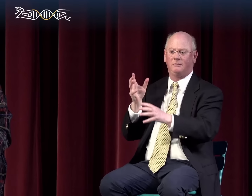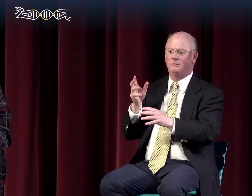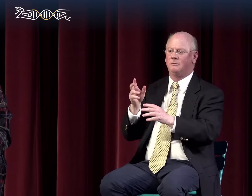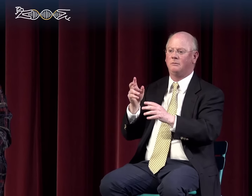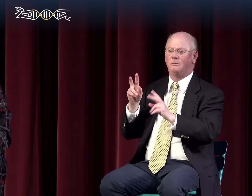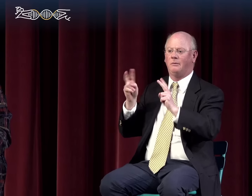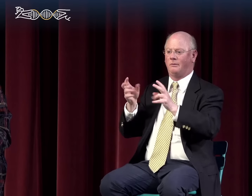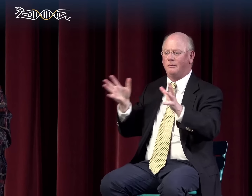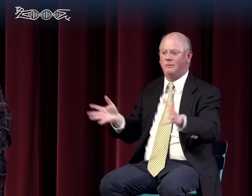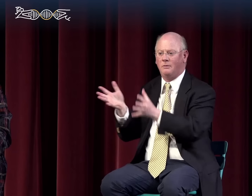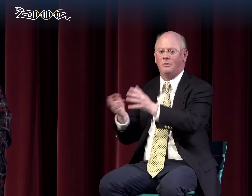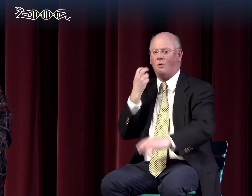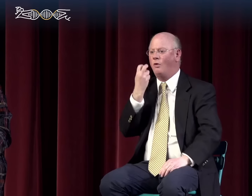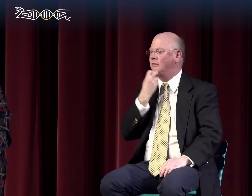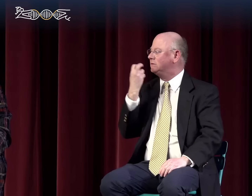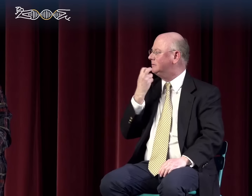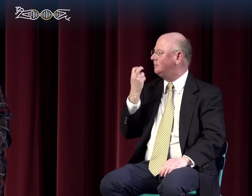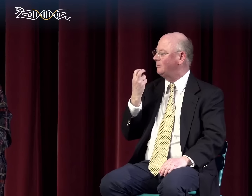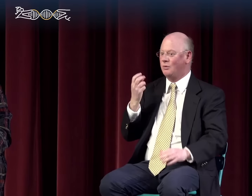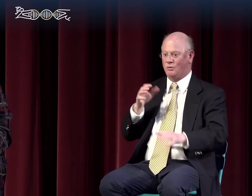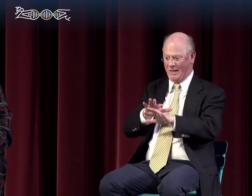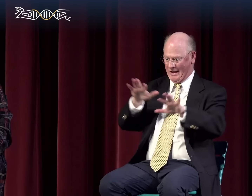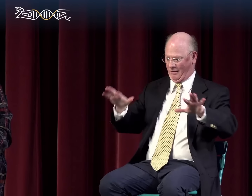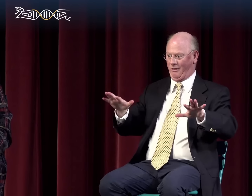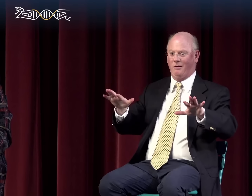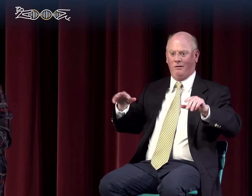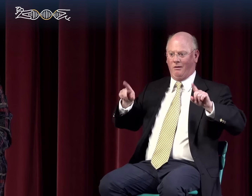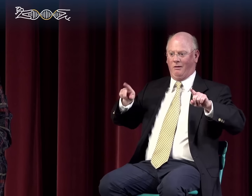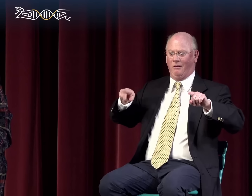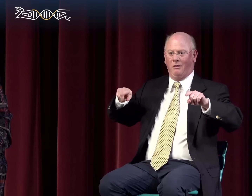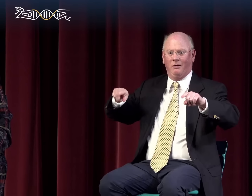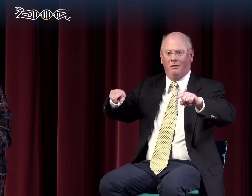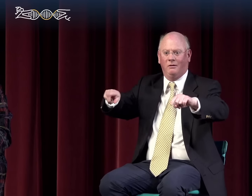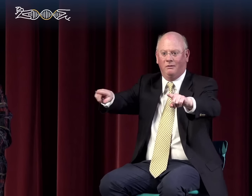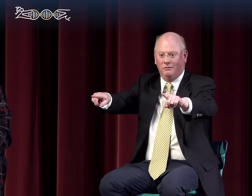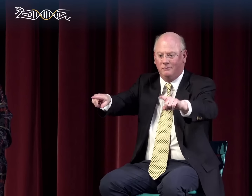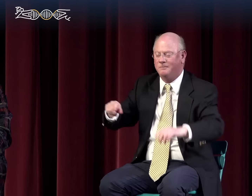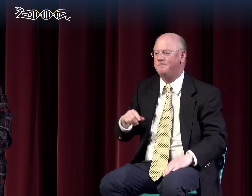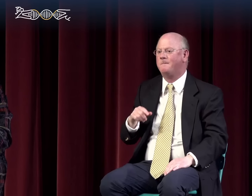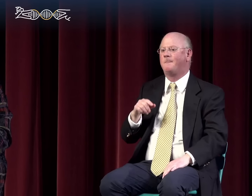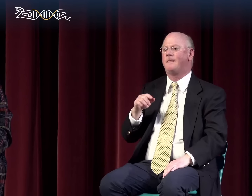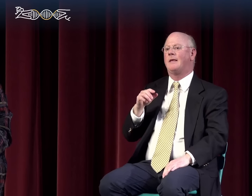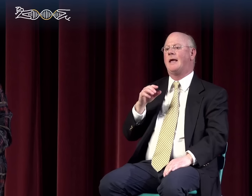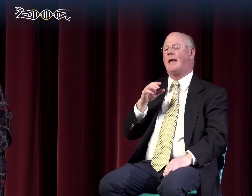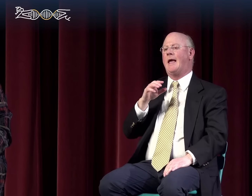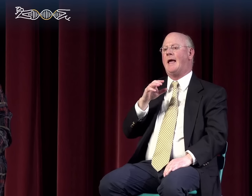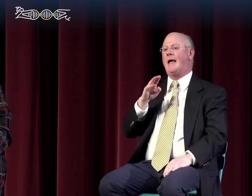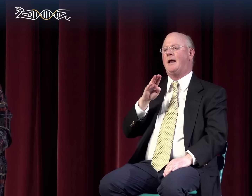and promoting method of oralism. All these things are happening in tandem.